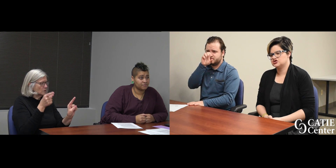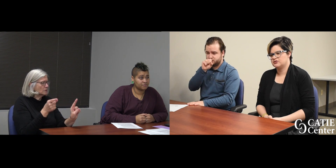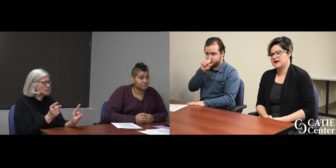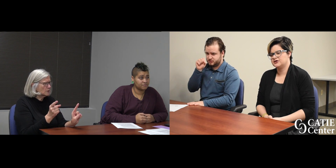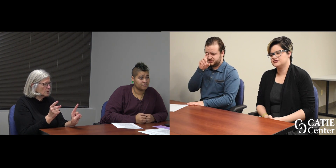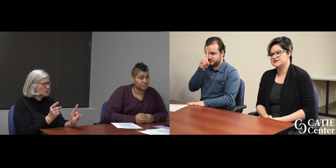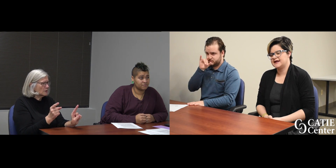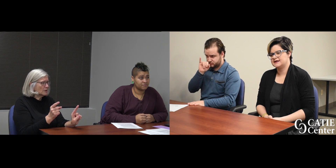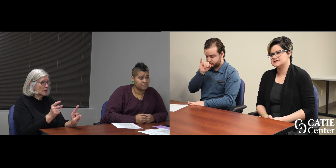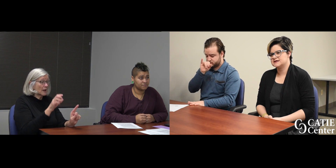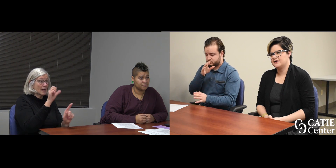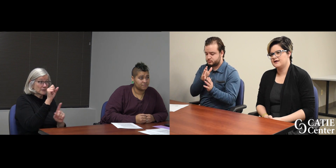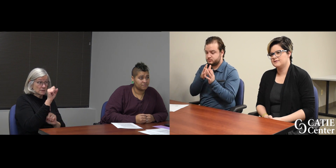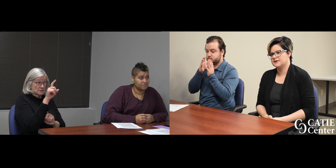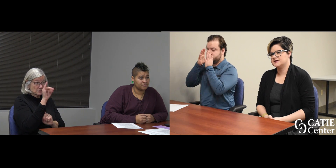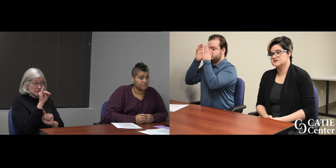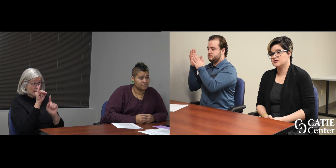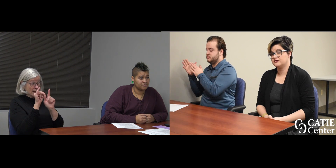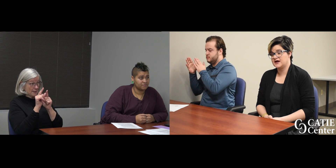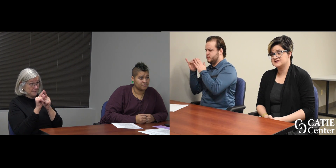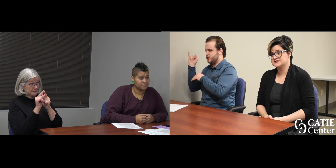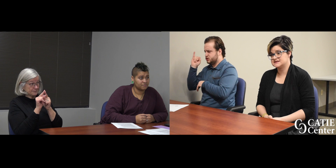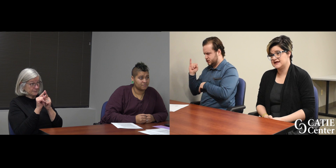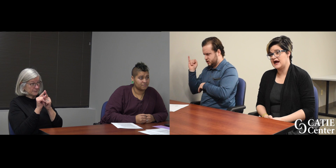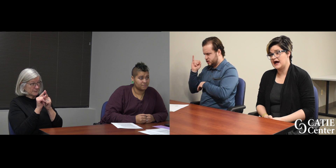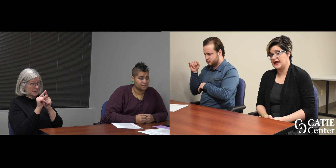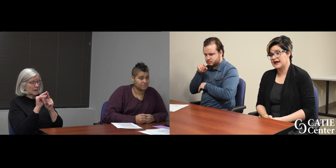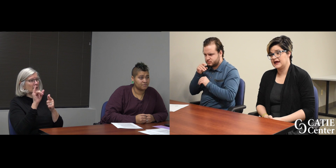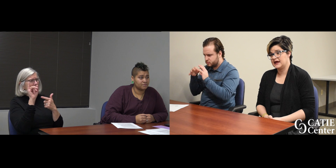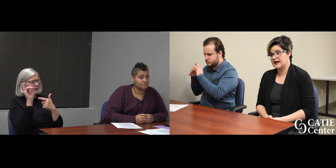I: All right, top to bottom. Okay. Okay? I: I wanted to make sure I understand.